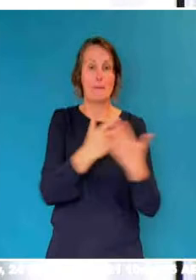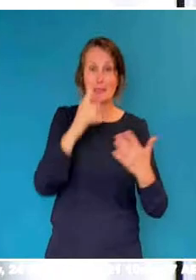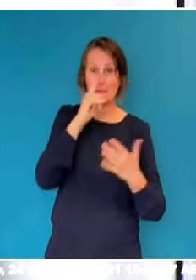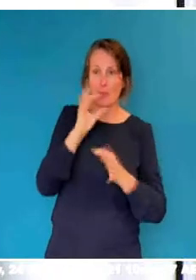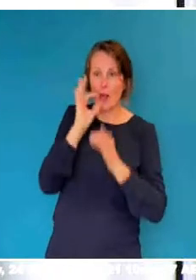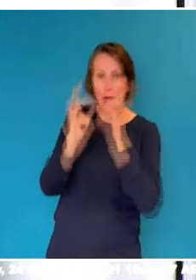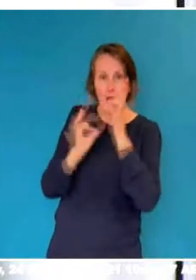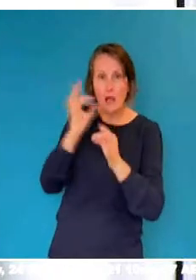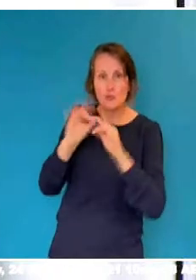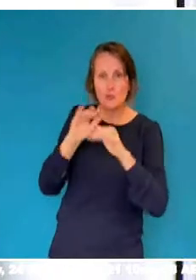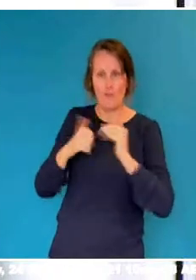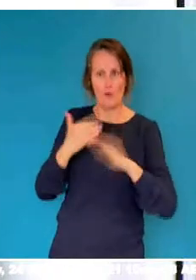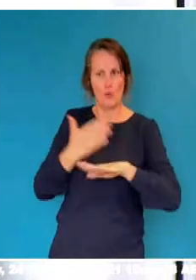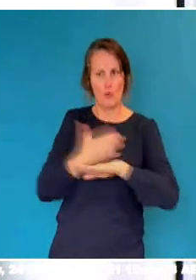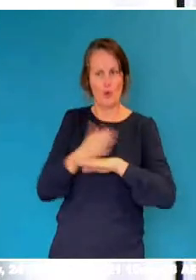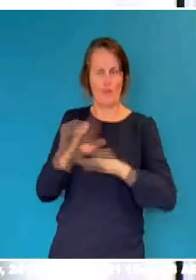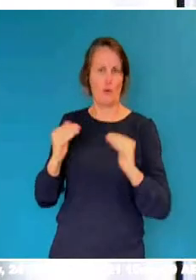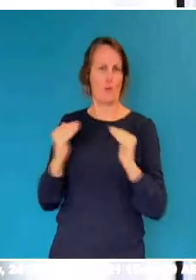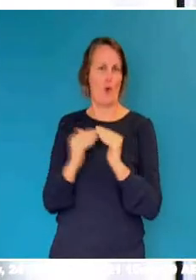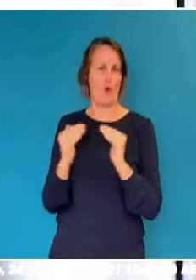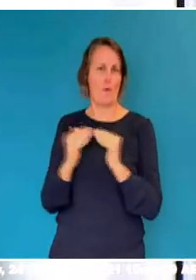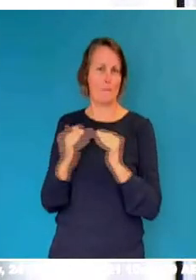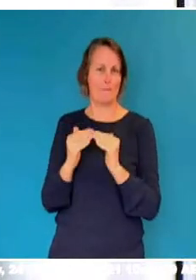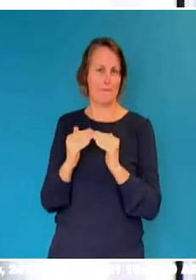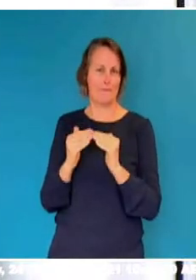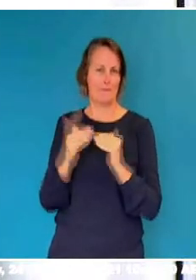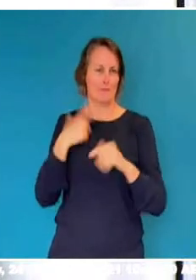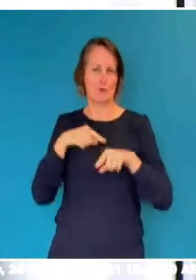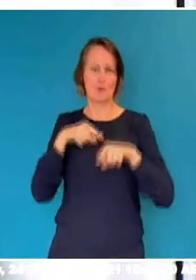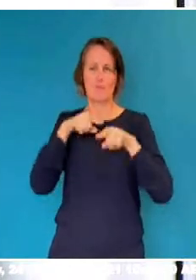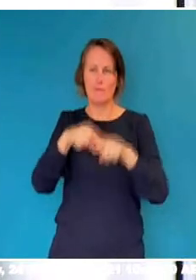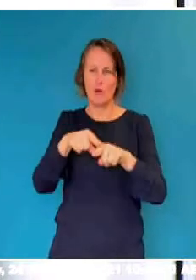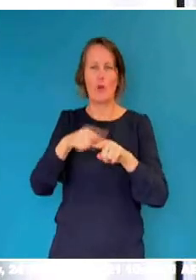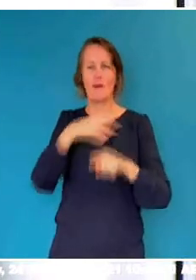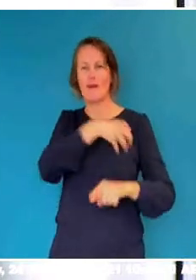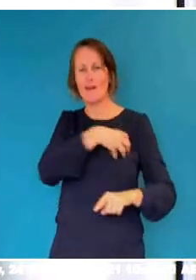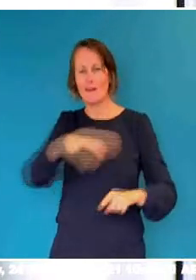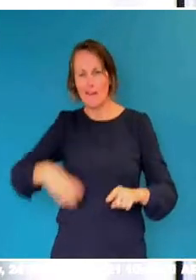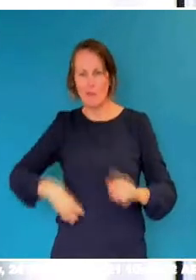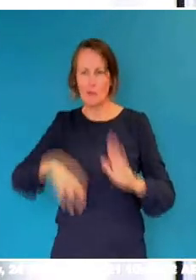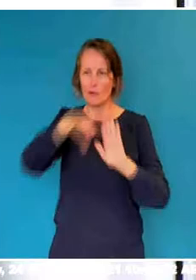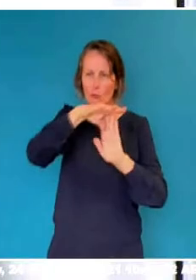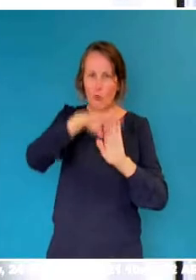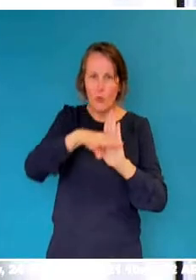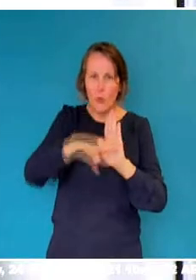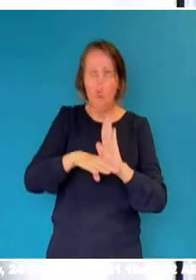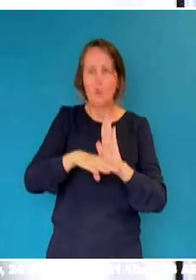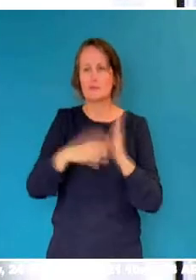That reflects public health orders that were in place in Victoria as a result of COVID 19?